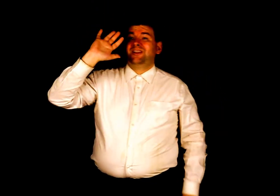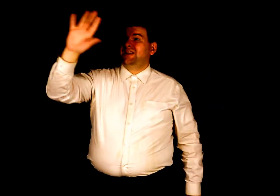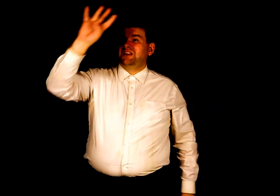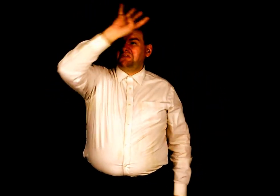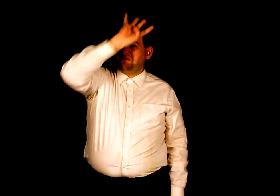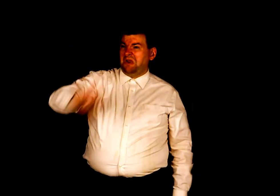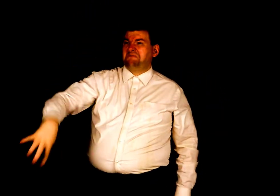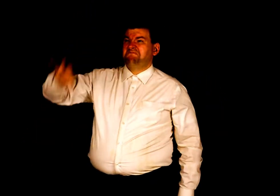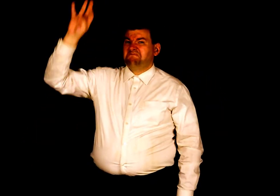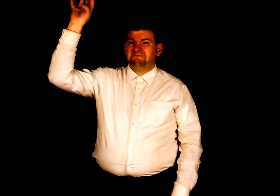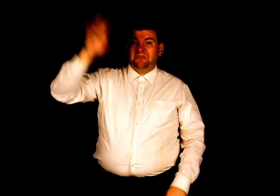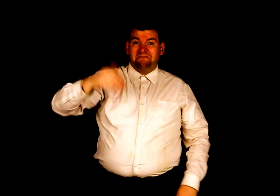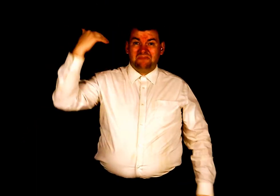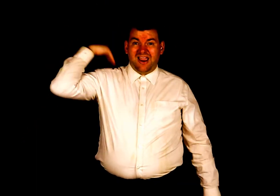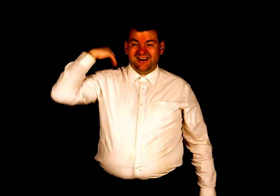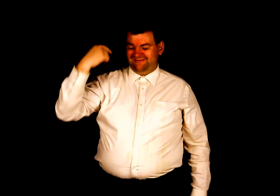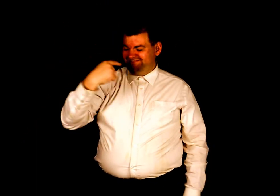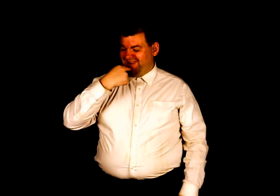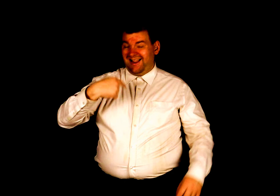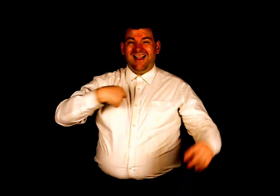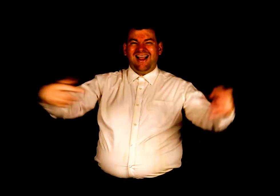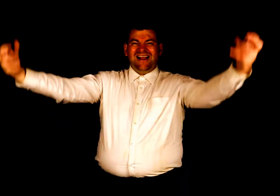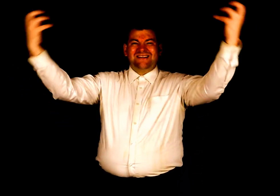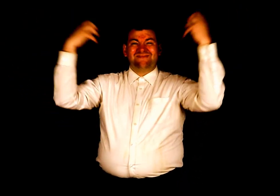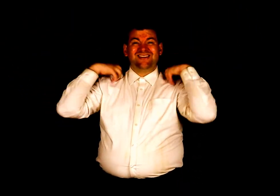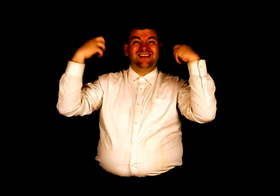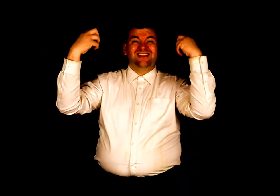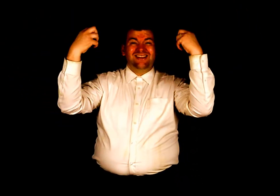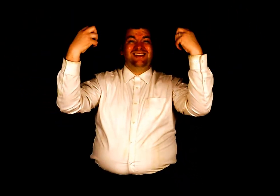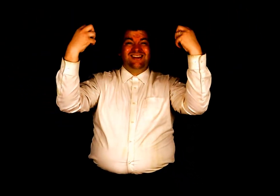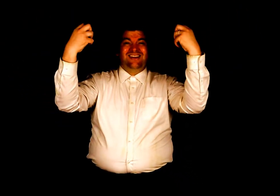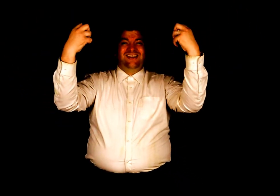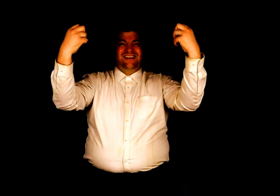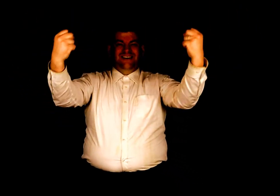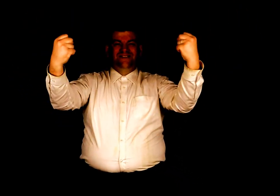But His stripes say I'm healed,